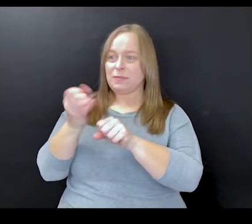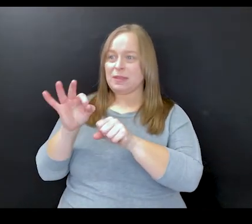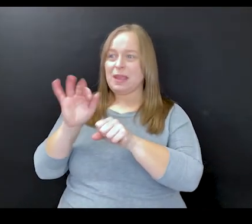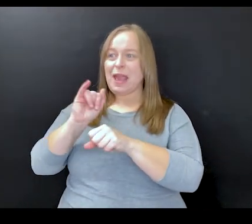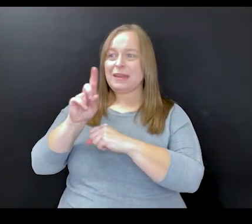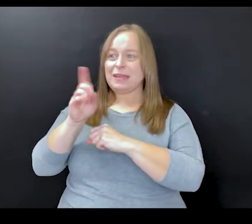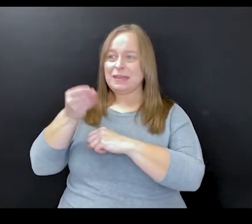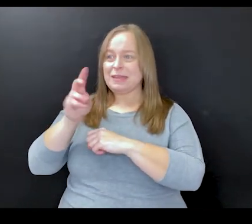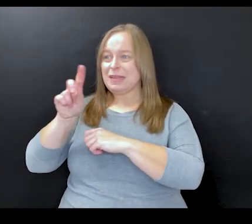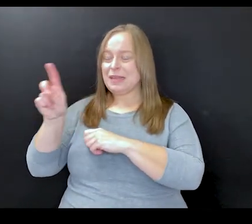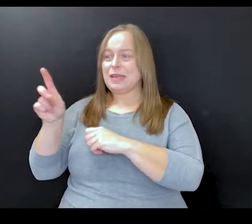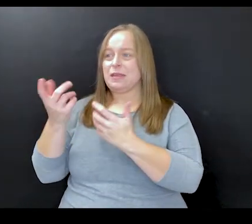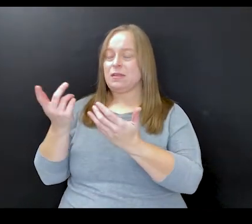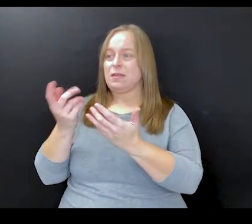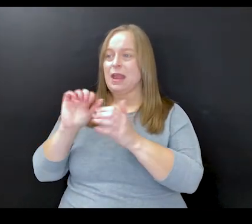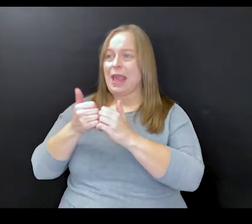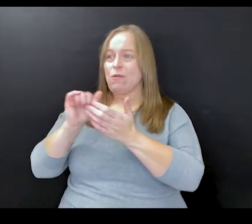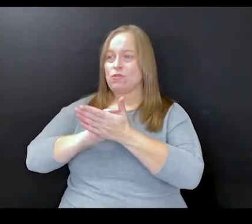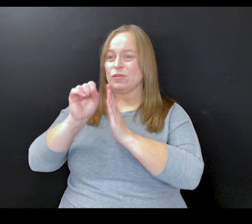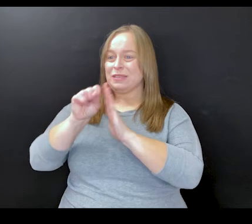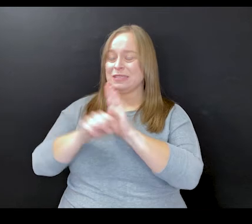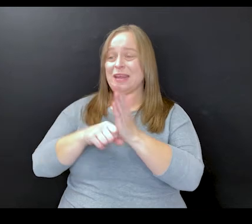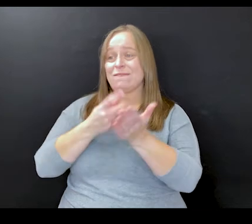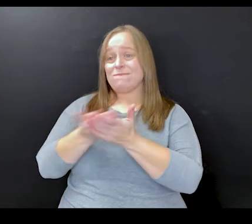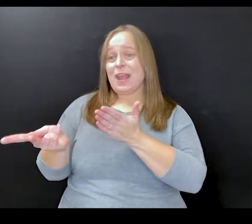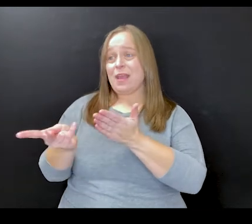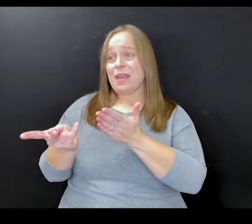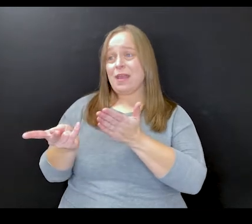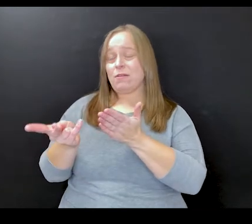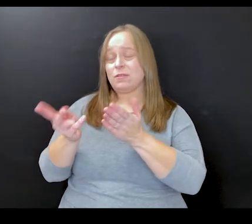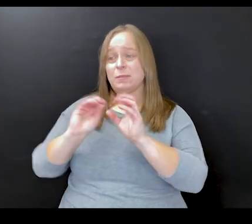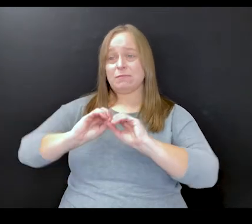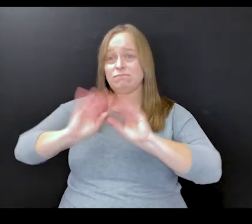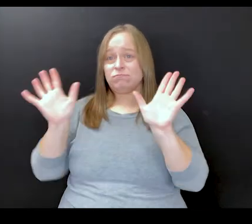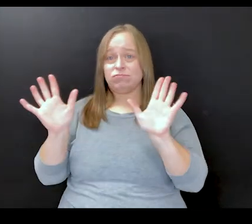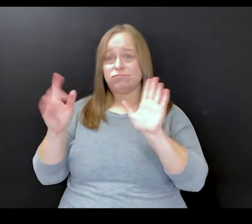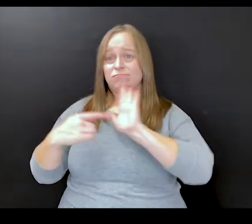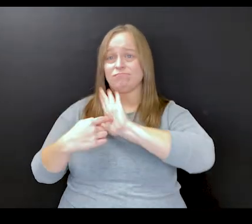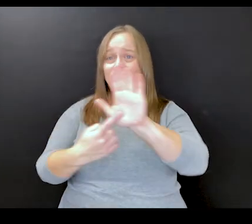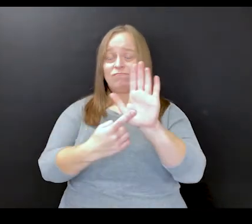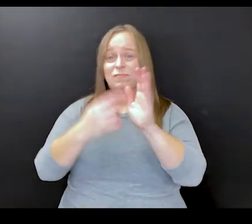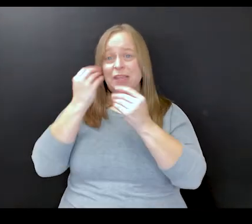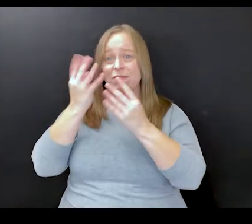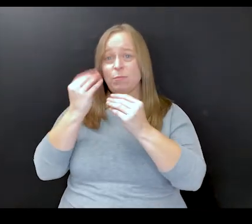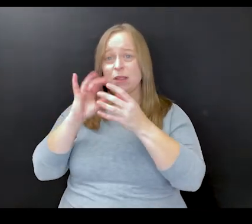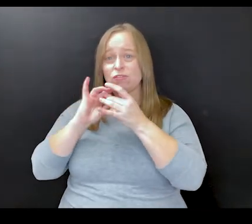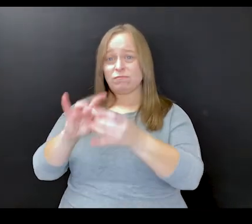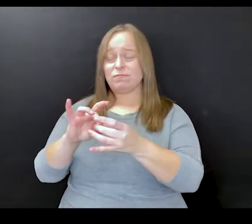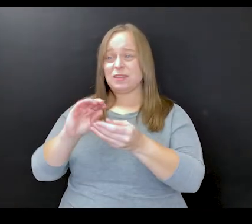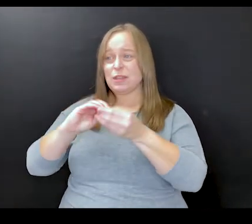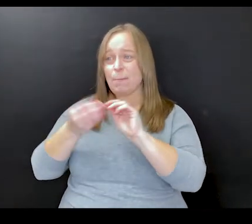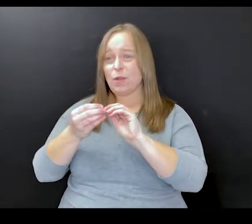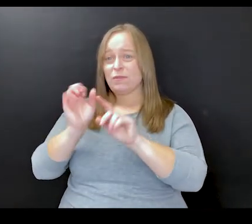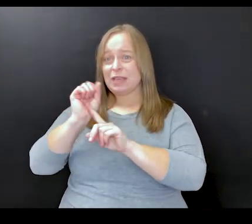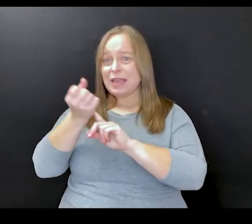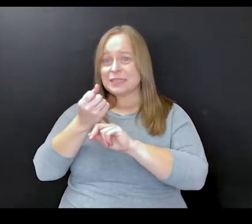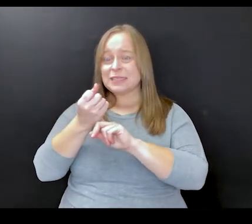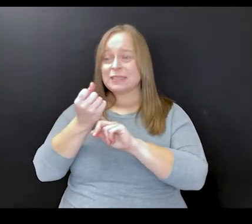with IDDD, and really how New York state failed to be transparent about information regarding the number of cases